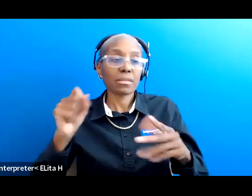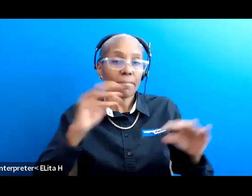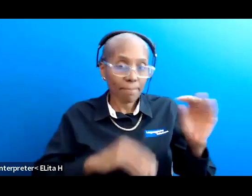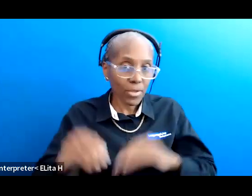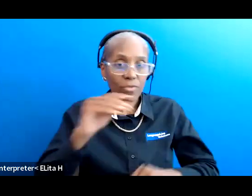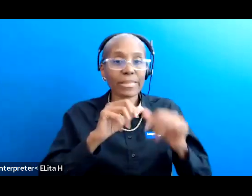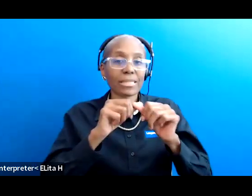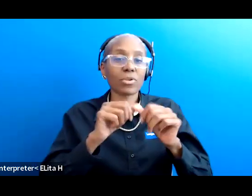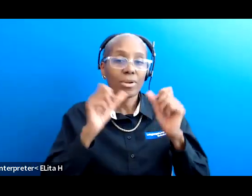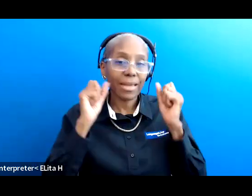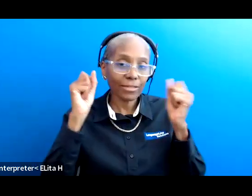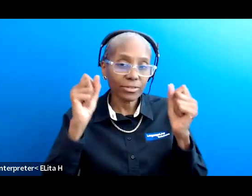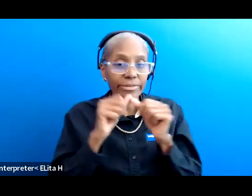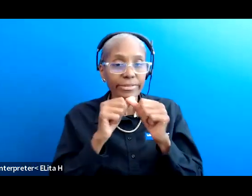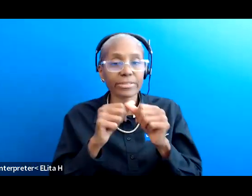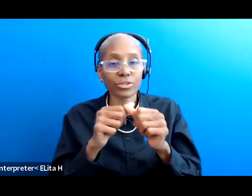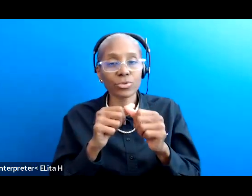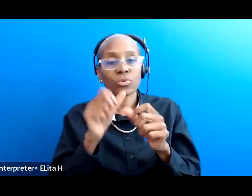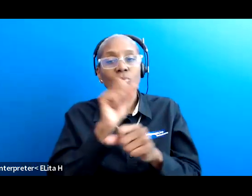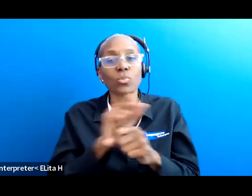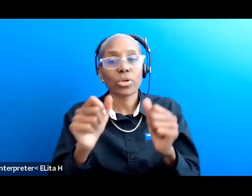going, and working with the person.